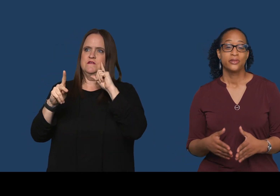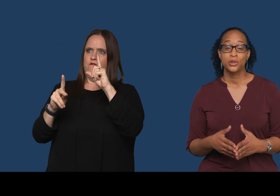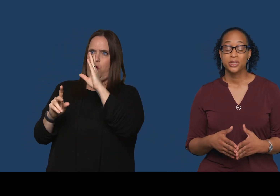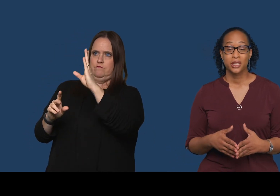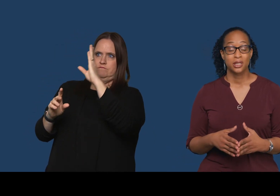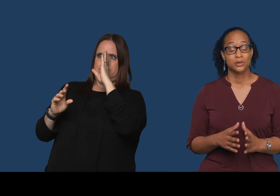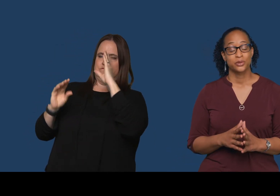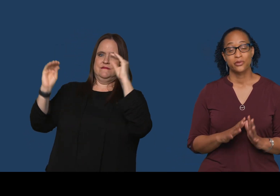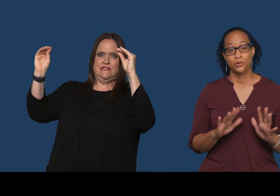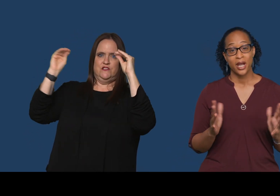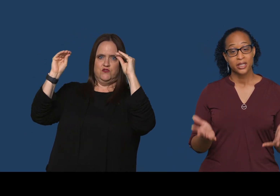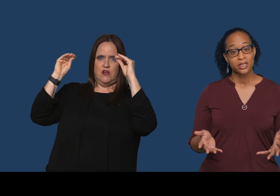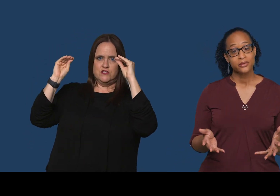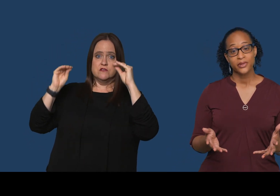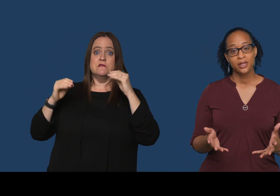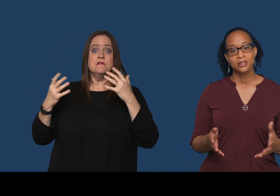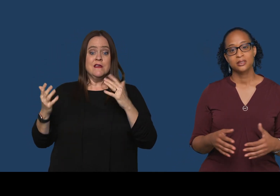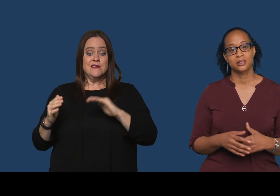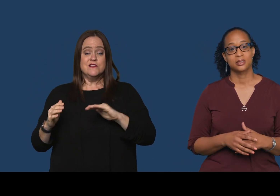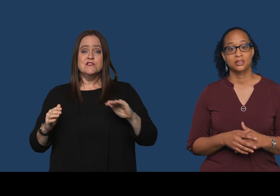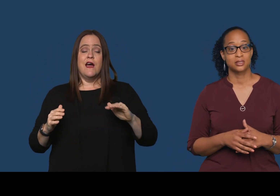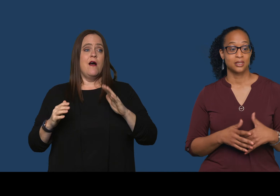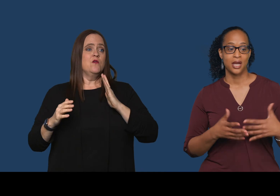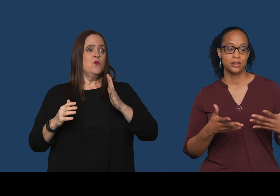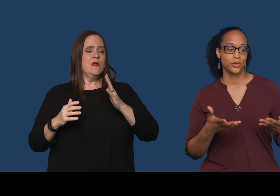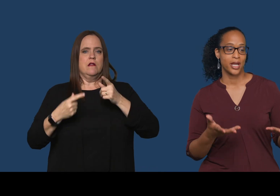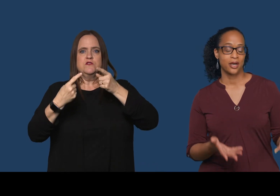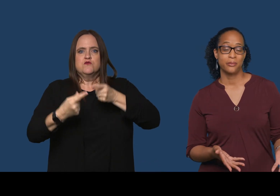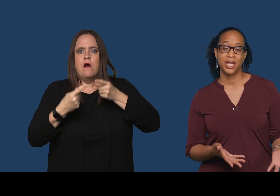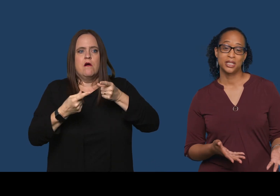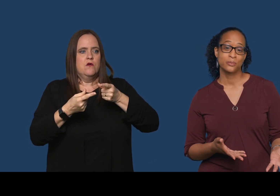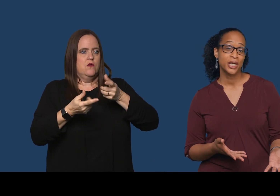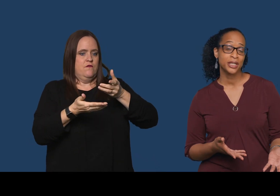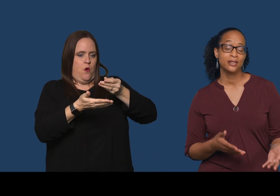Those can include a variety of things such as just not knowing how to manage money,